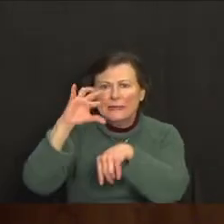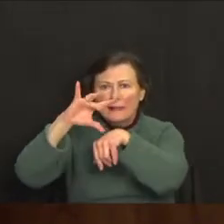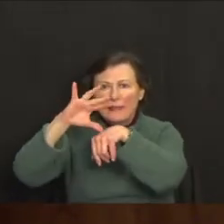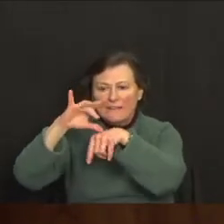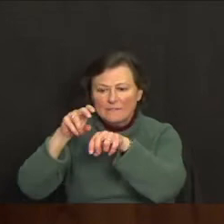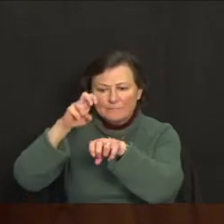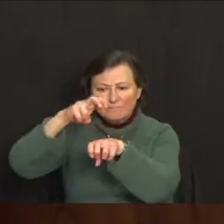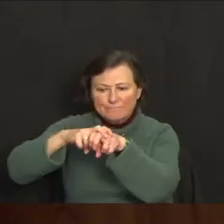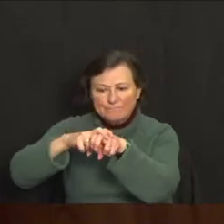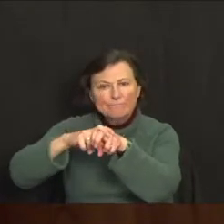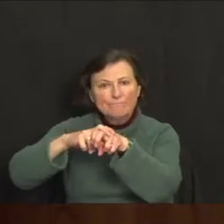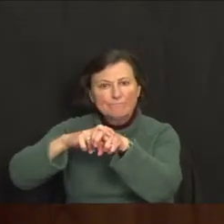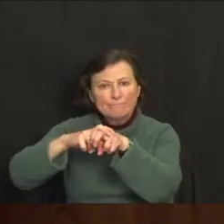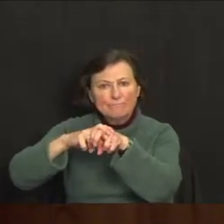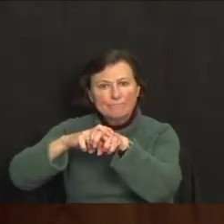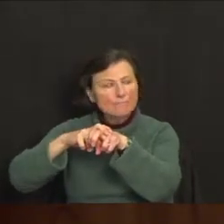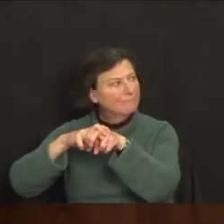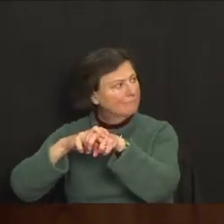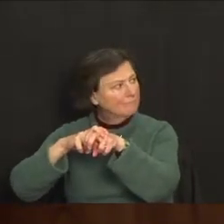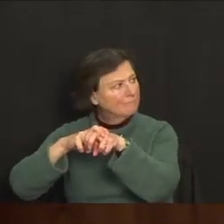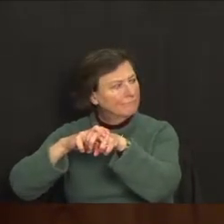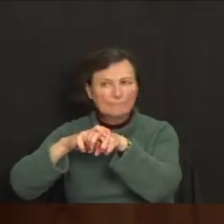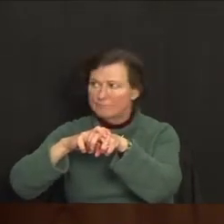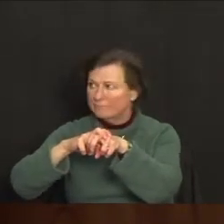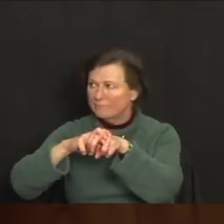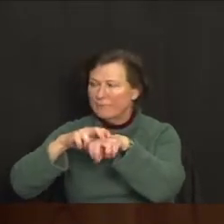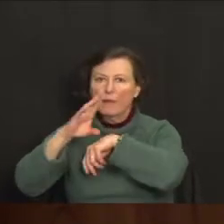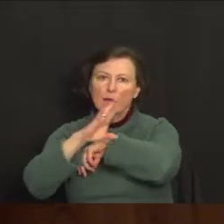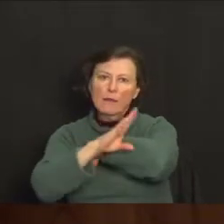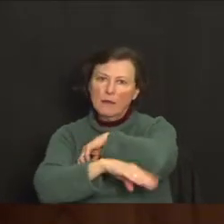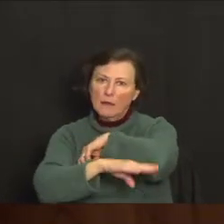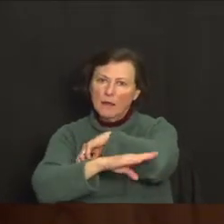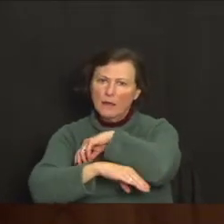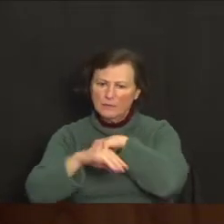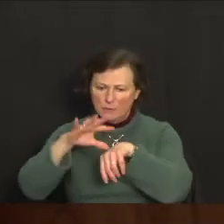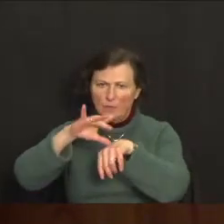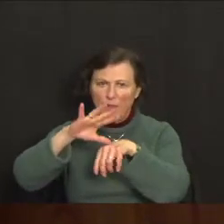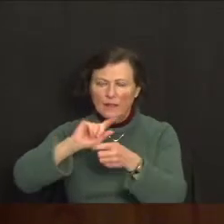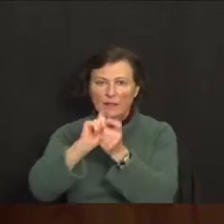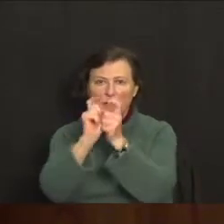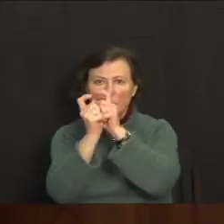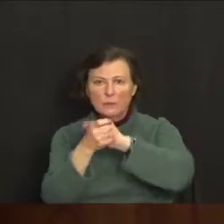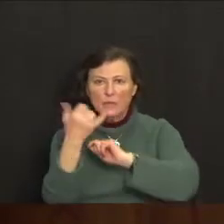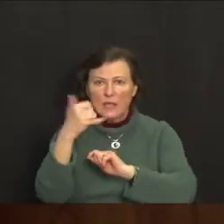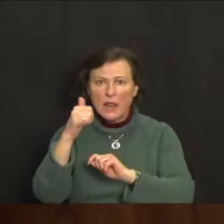But in autumn, the leaf turned yellow and so too did the chameleon.